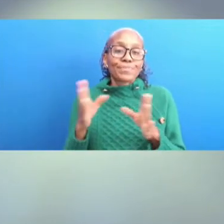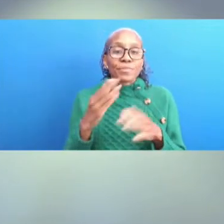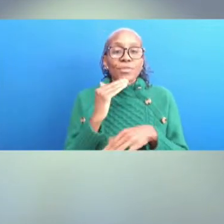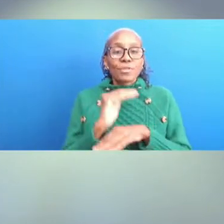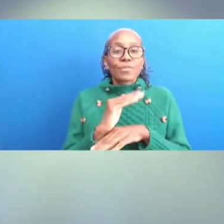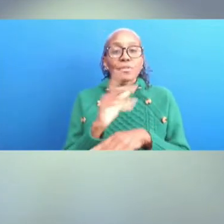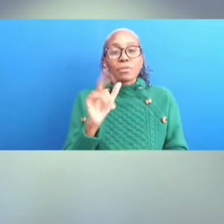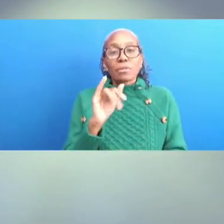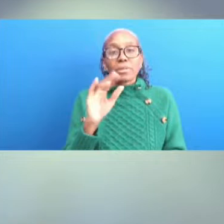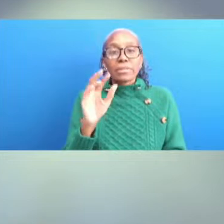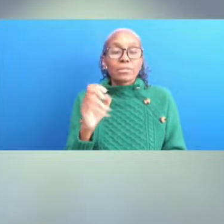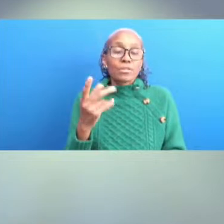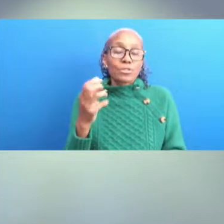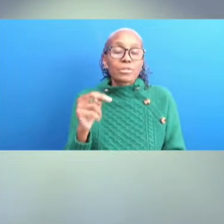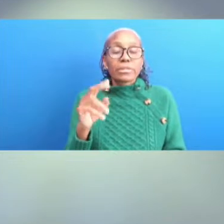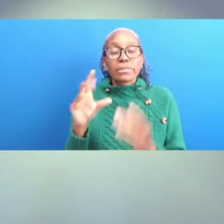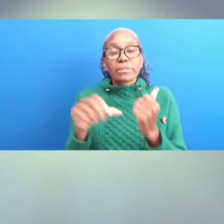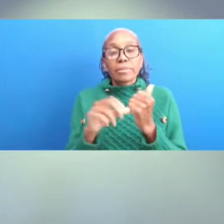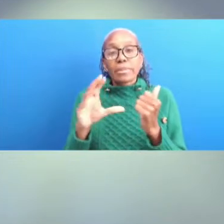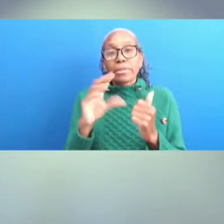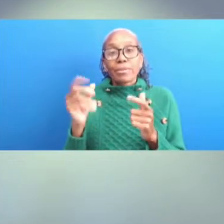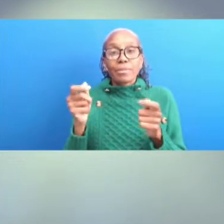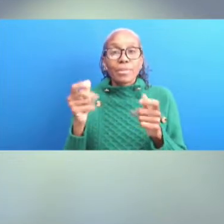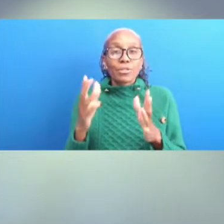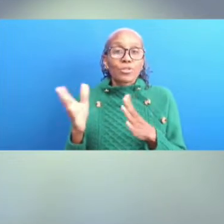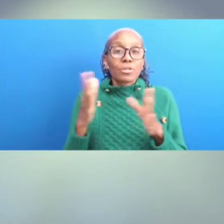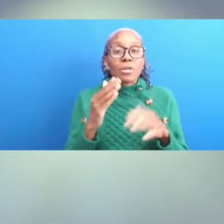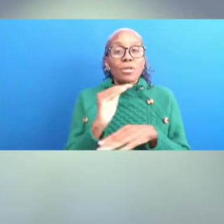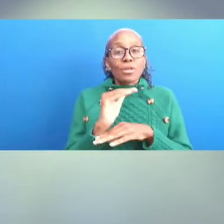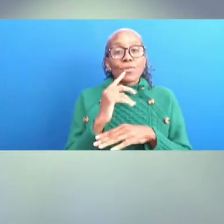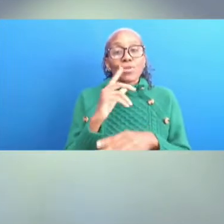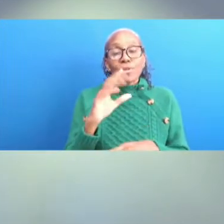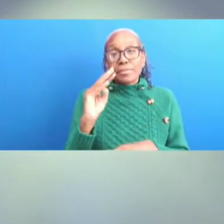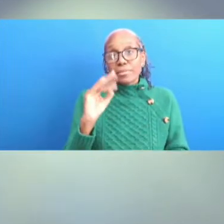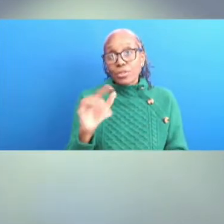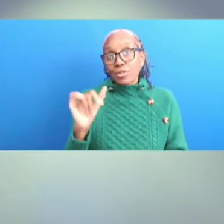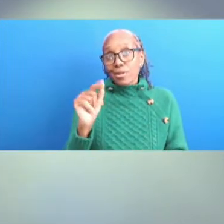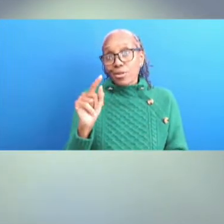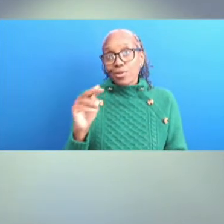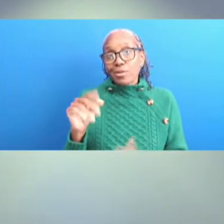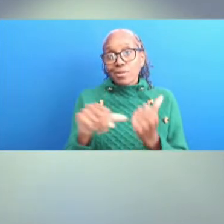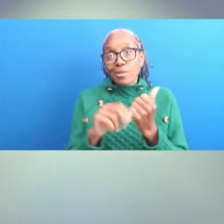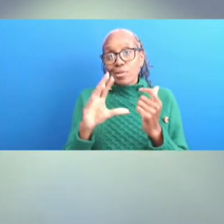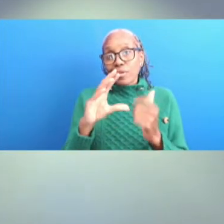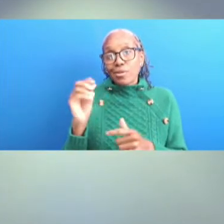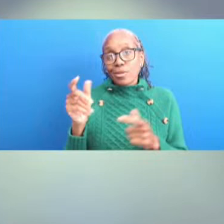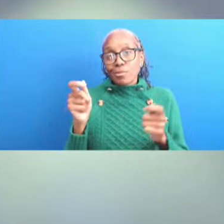DEPUTY COUNTY MANAGER. GOOD AFTERNOON. LESLIE JOHNSON DEPUTY COUNTY